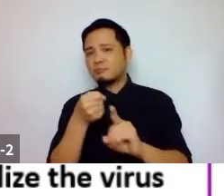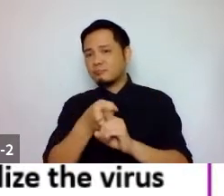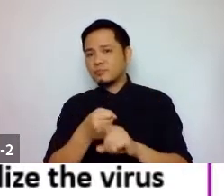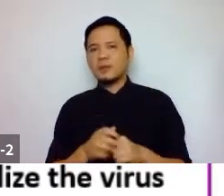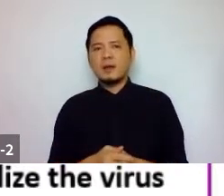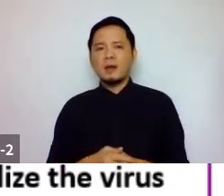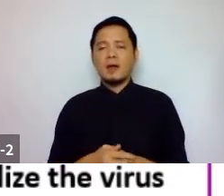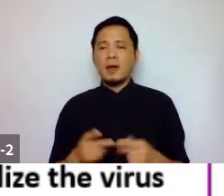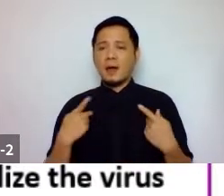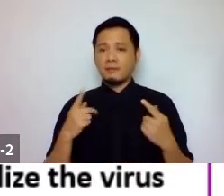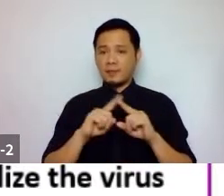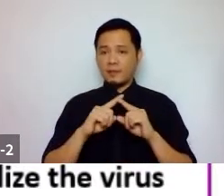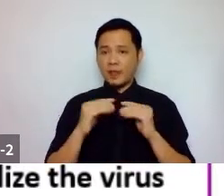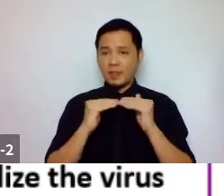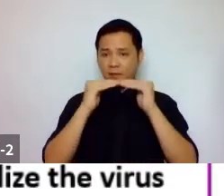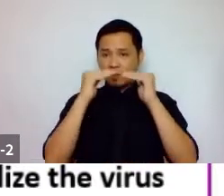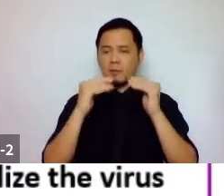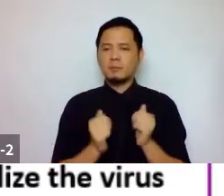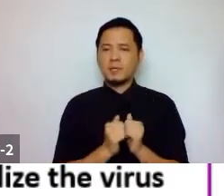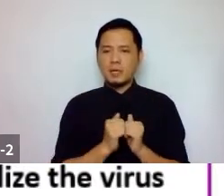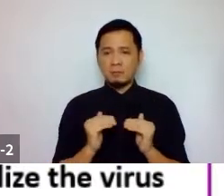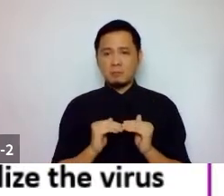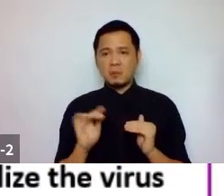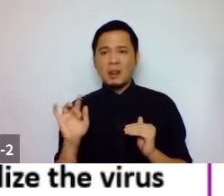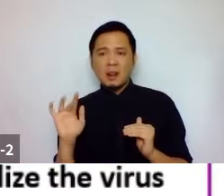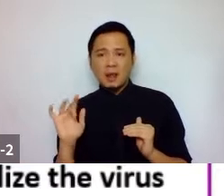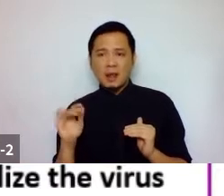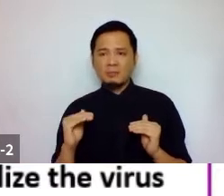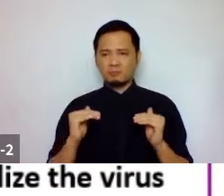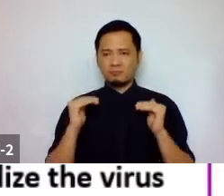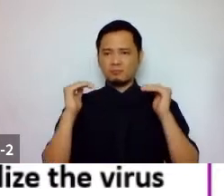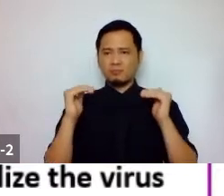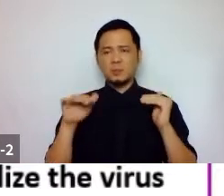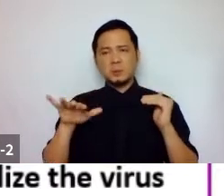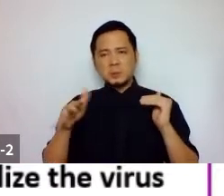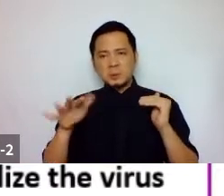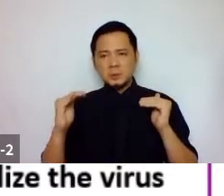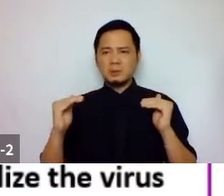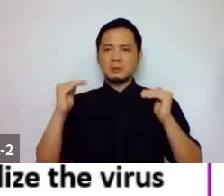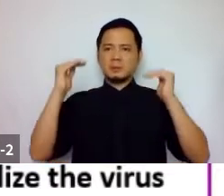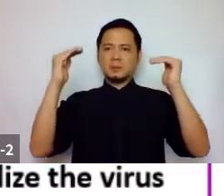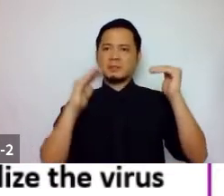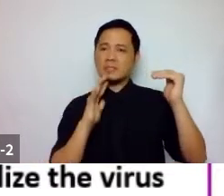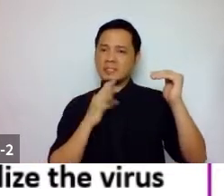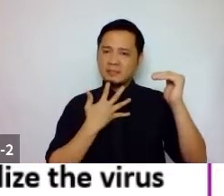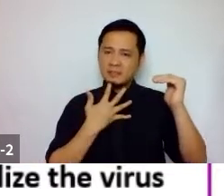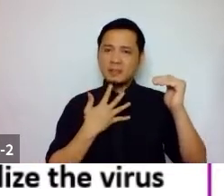It can be mild, moderate, severe. So those who went through the clinical trials, that is what they are asked.